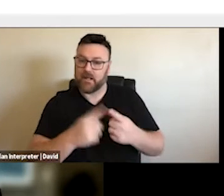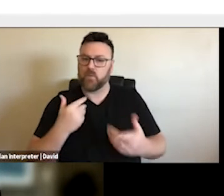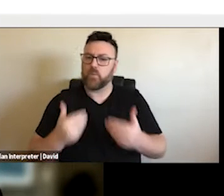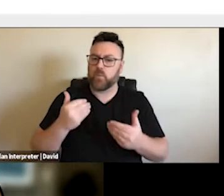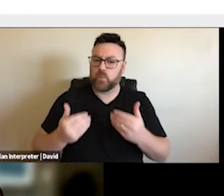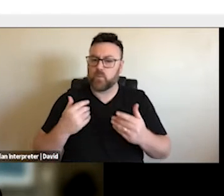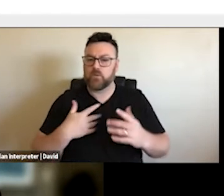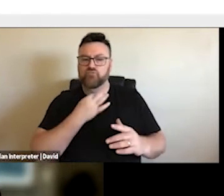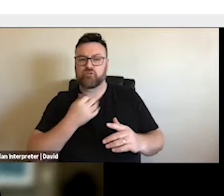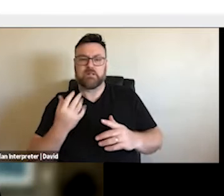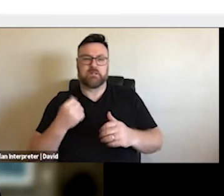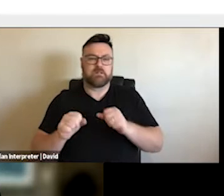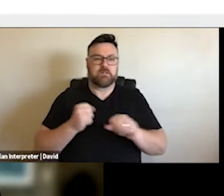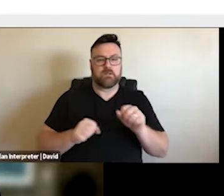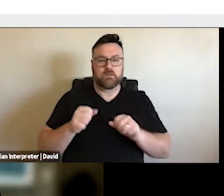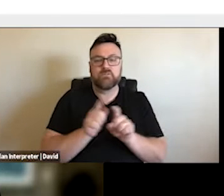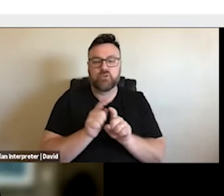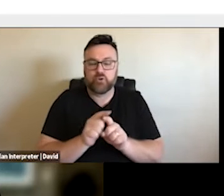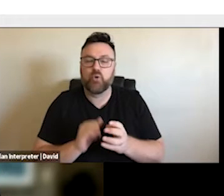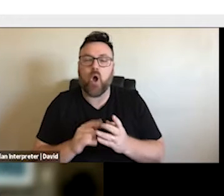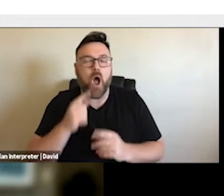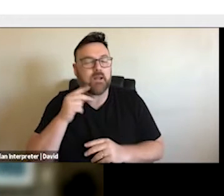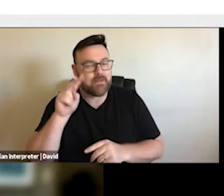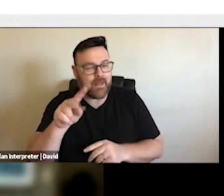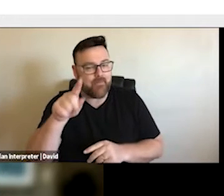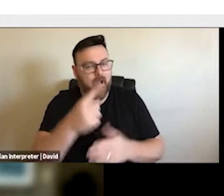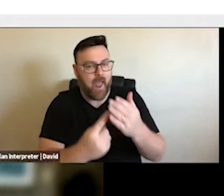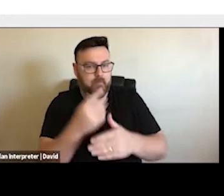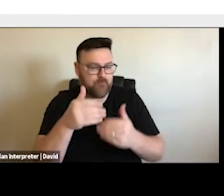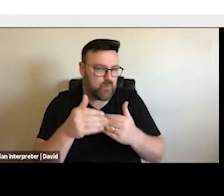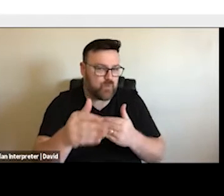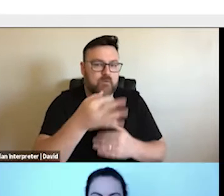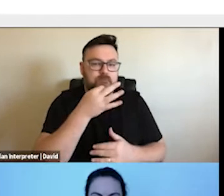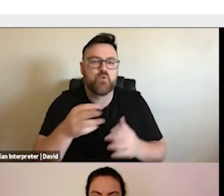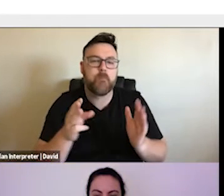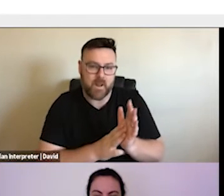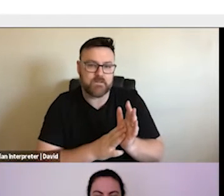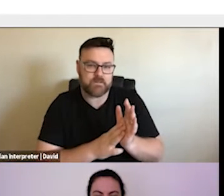these opening up issues in the next few months it's likely we will still see some lockdown